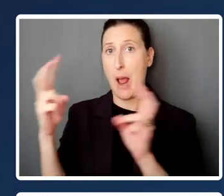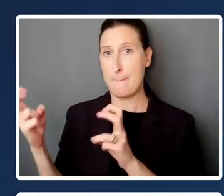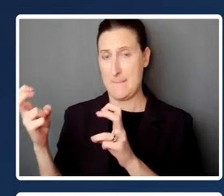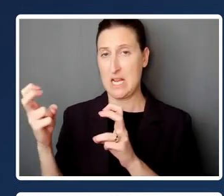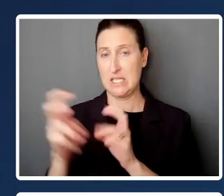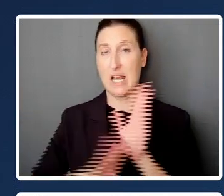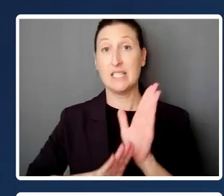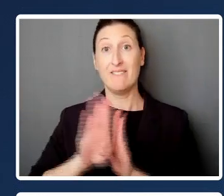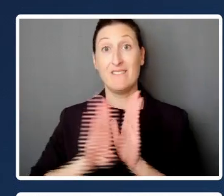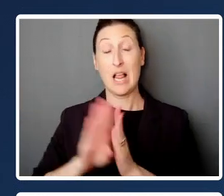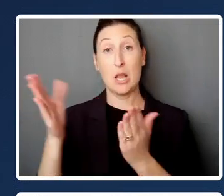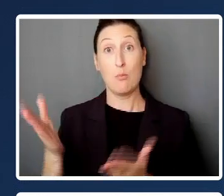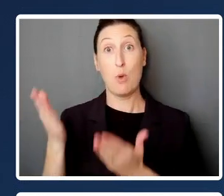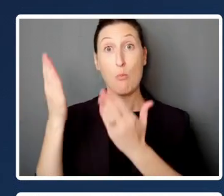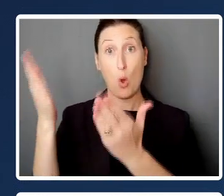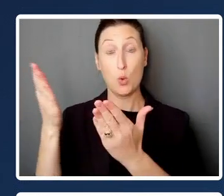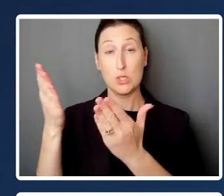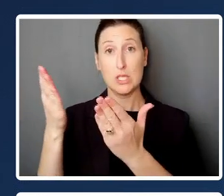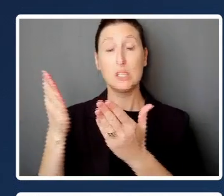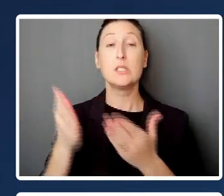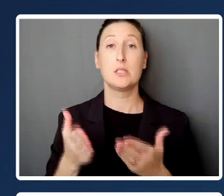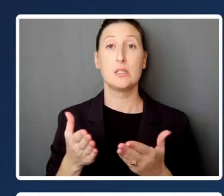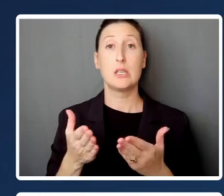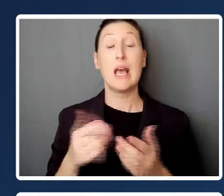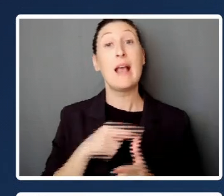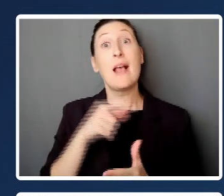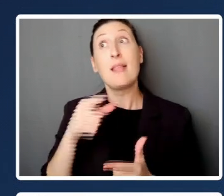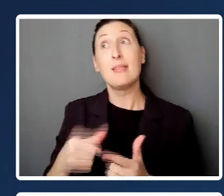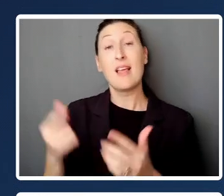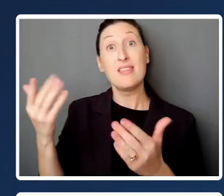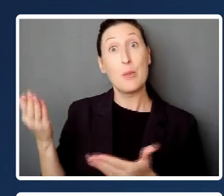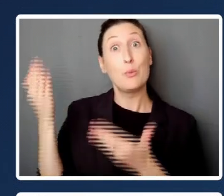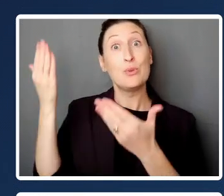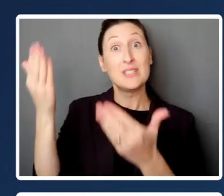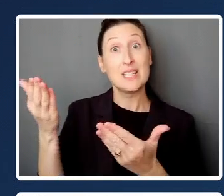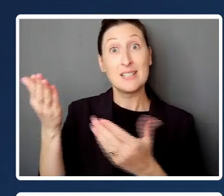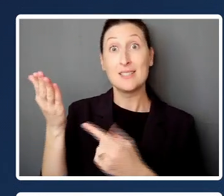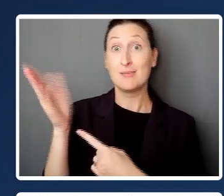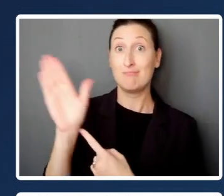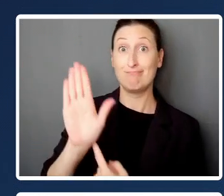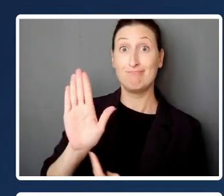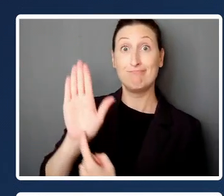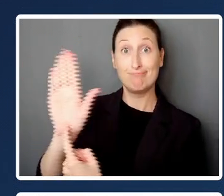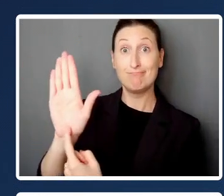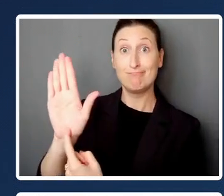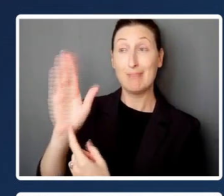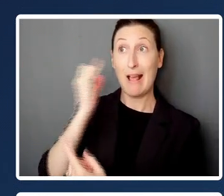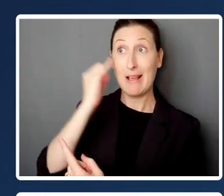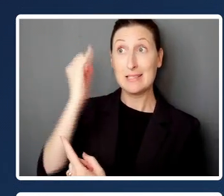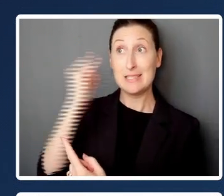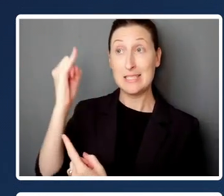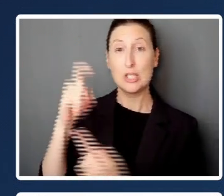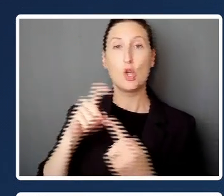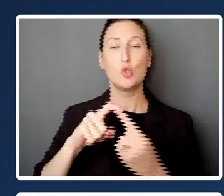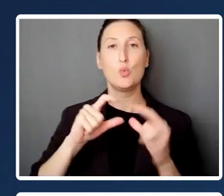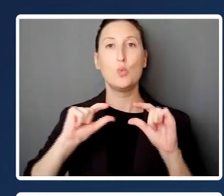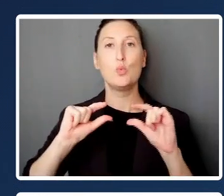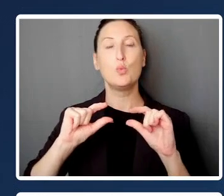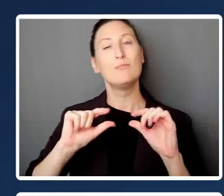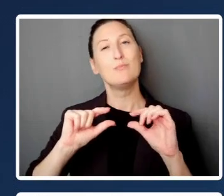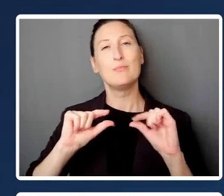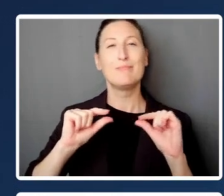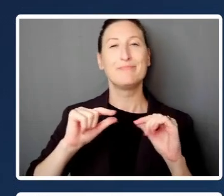ultimately presented these proposals to a large group of classmates, school faculty, museum staff,